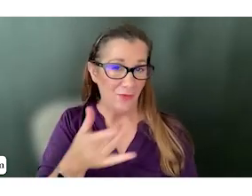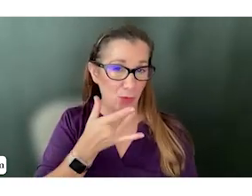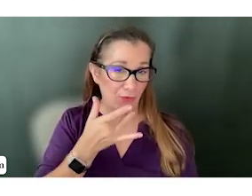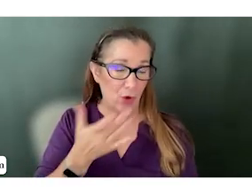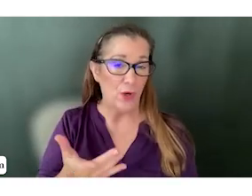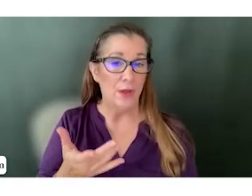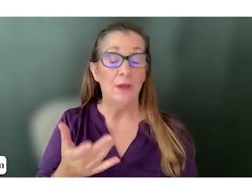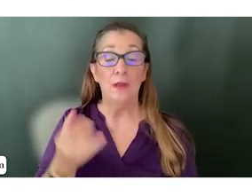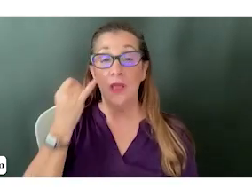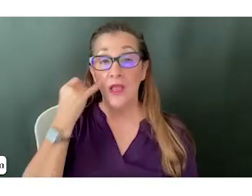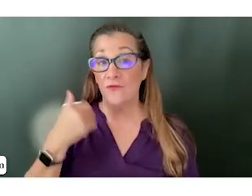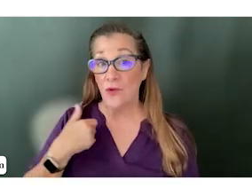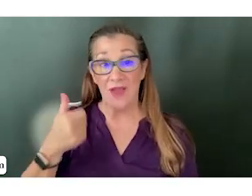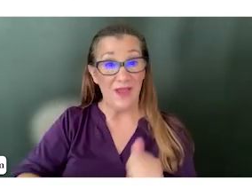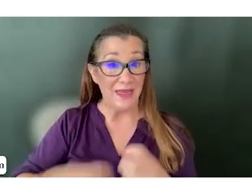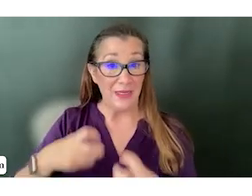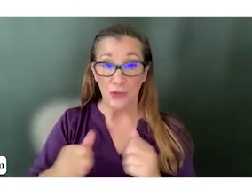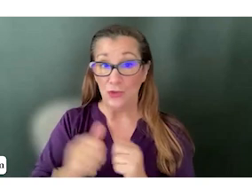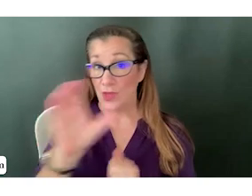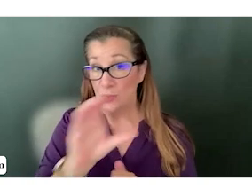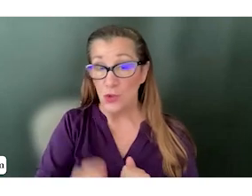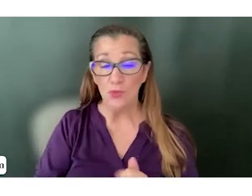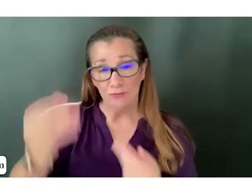If you have any issues with Zoom, please let us know in chat.